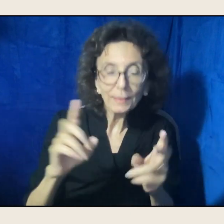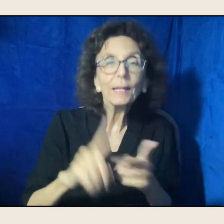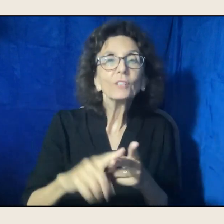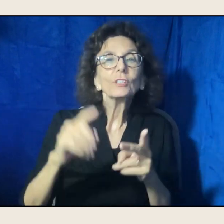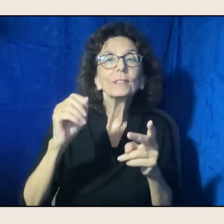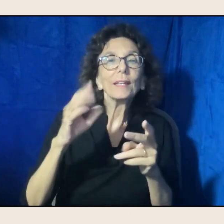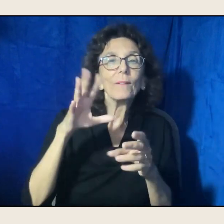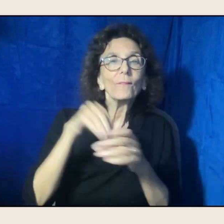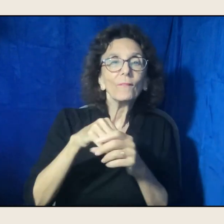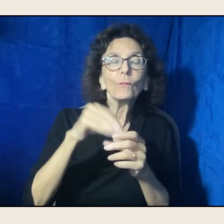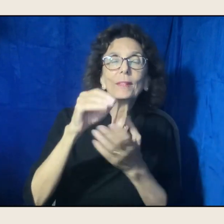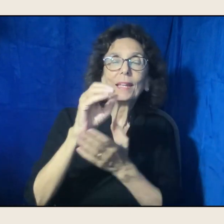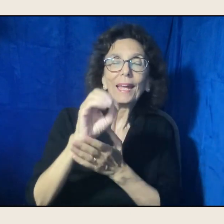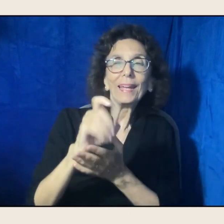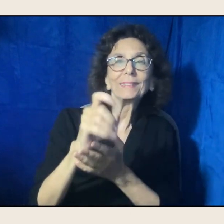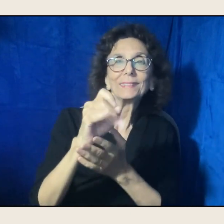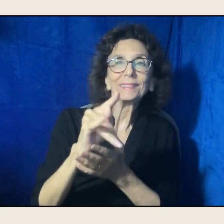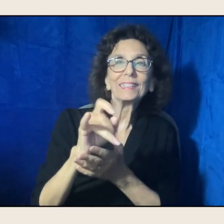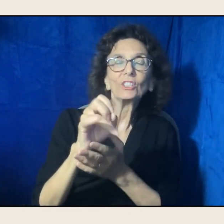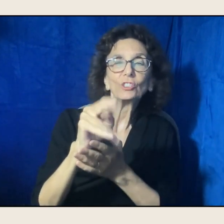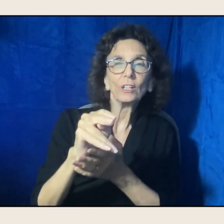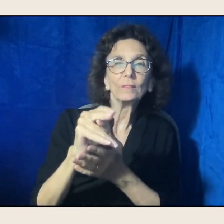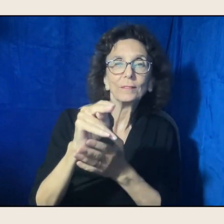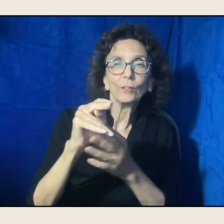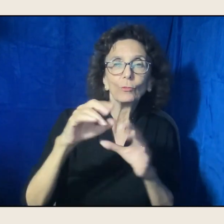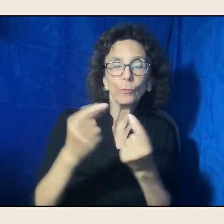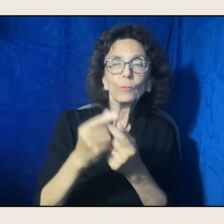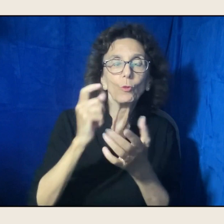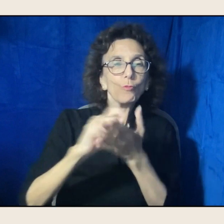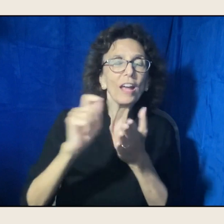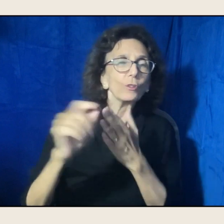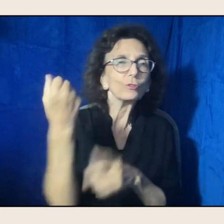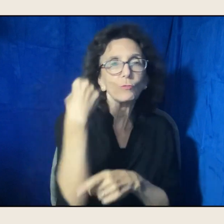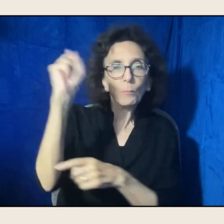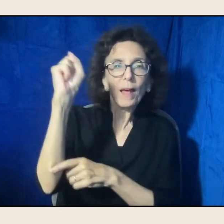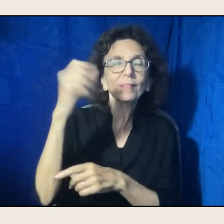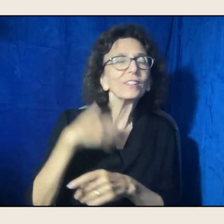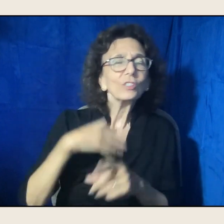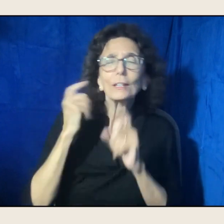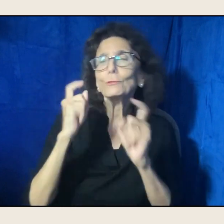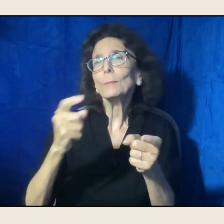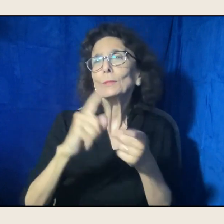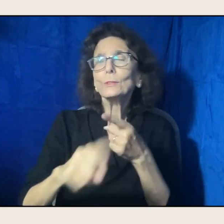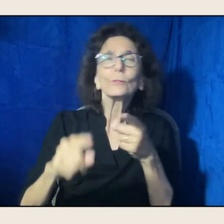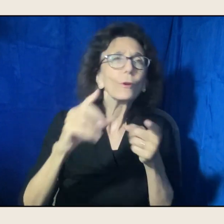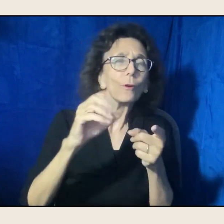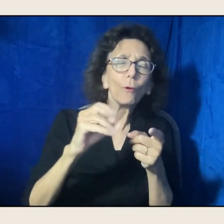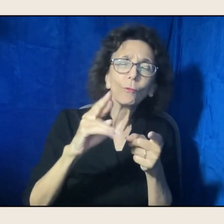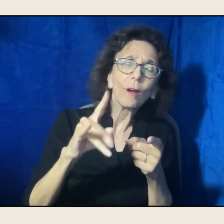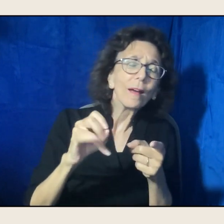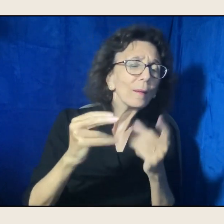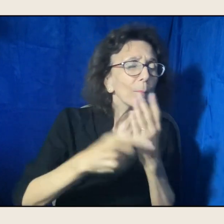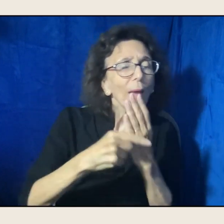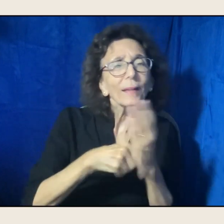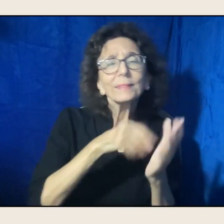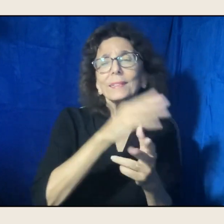She's a regular contributor to the New York Review of Books, a contributing editor at Orion Magazine, and a professor of creative writing